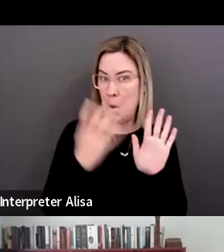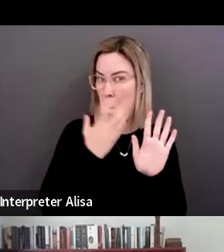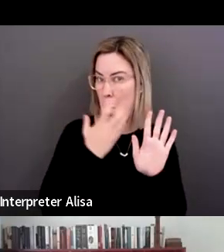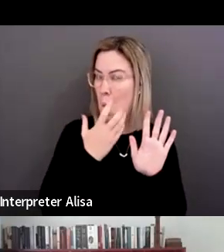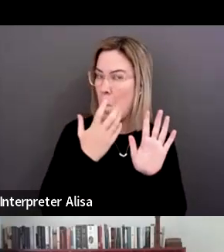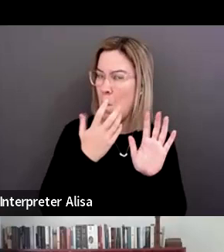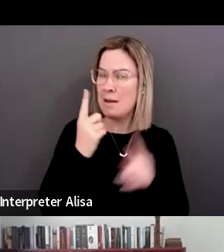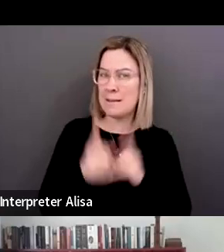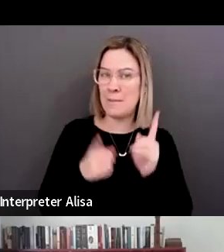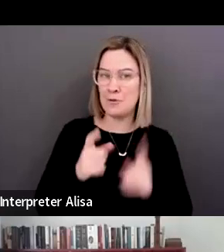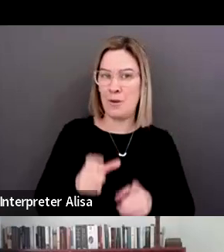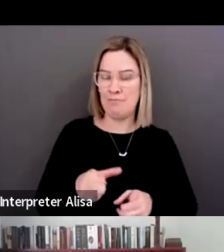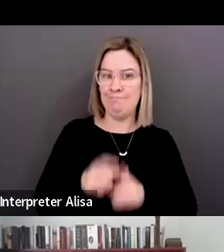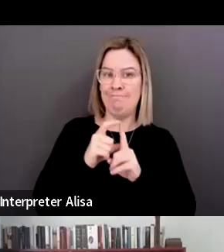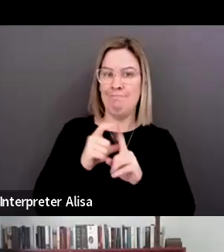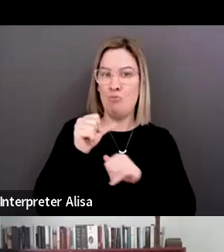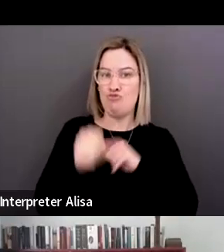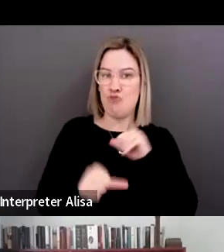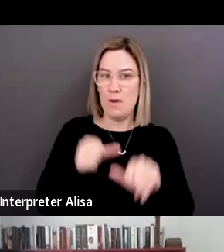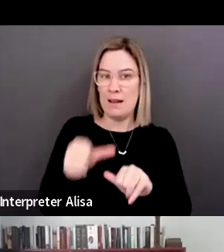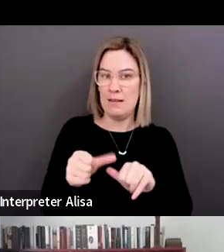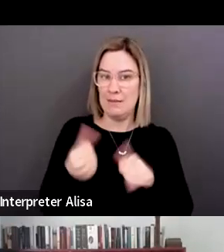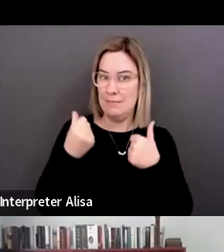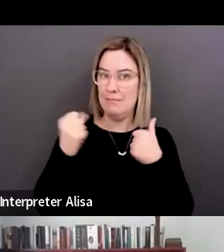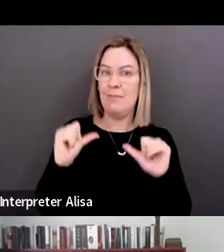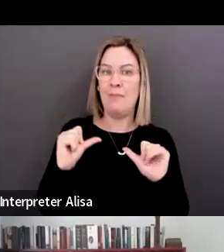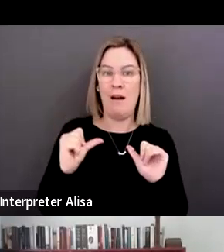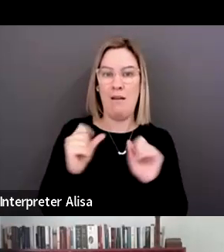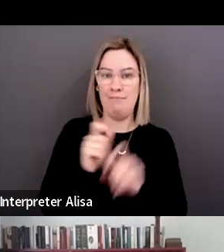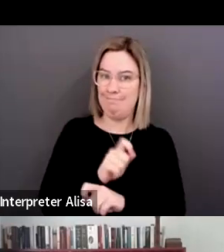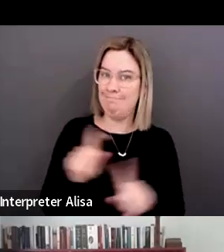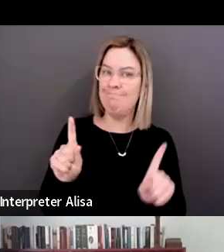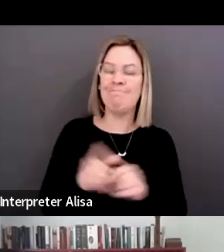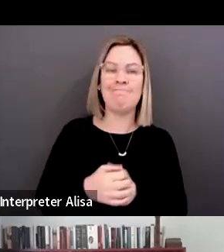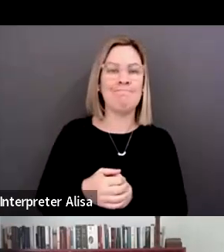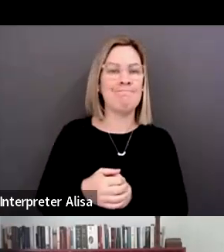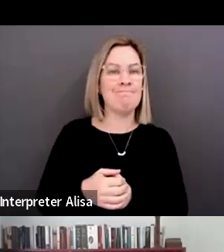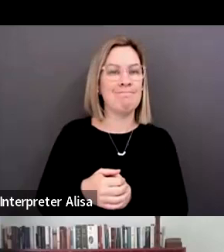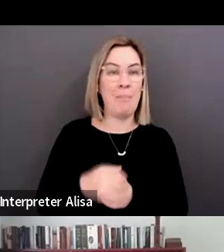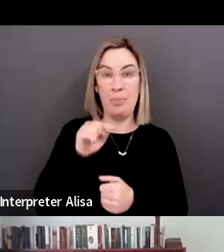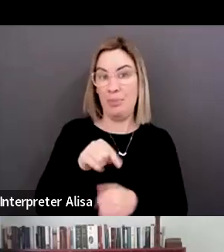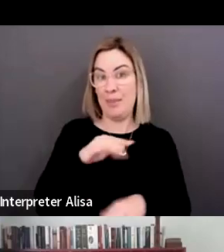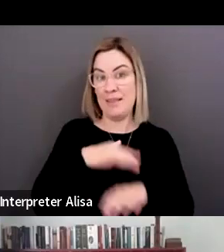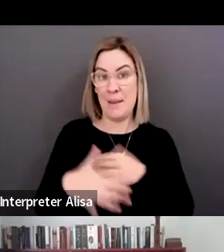Great. Thank you so much, Kelli. And congrats on